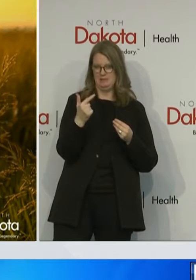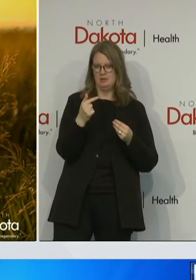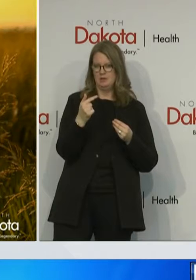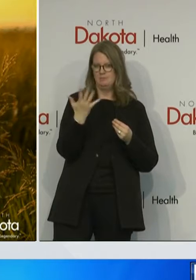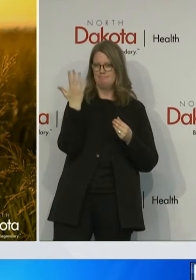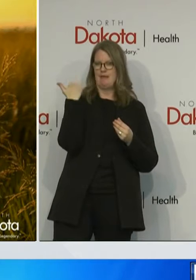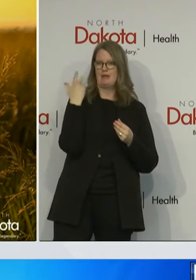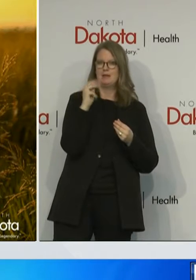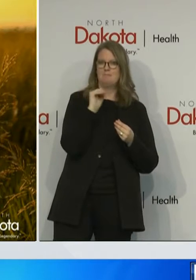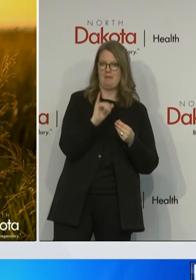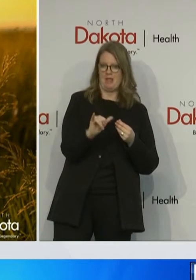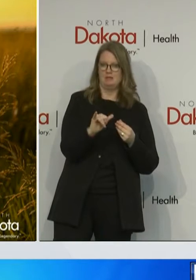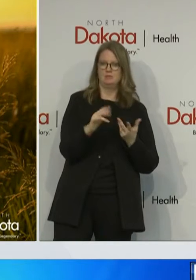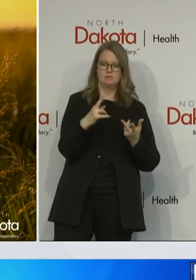WHAT'S CALLED WHOLE GENOME